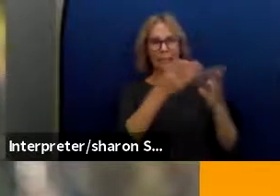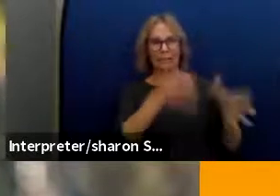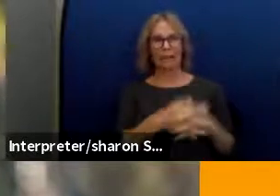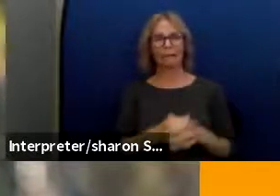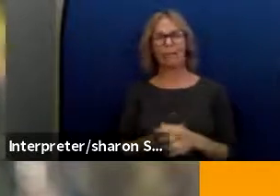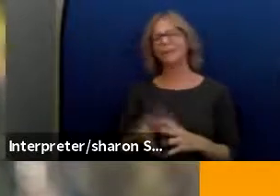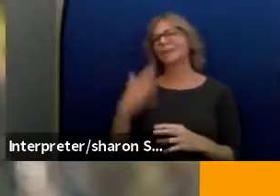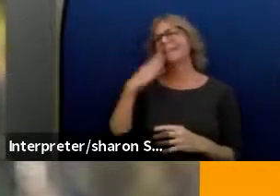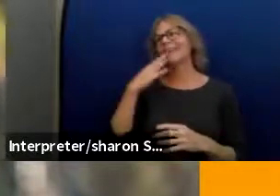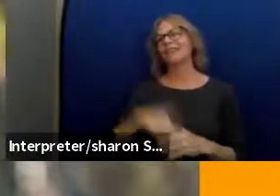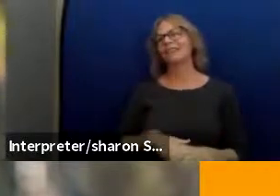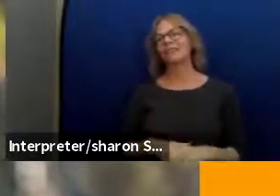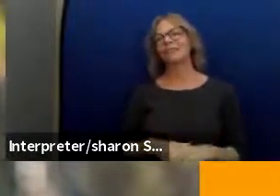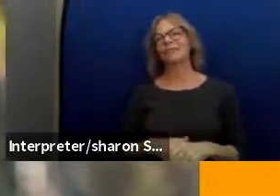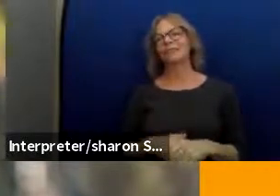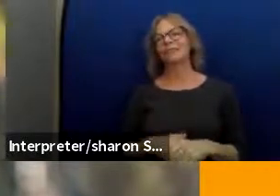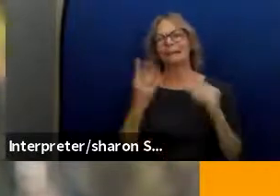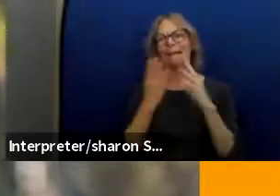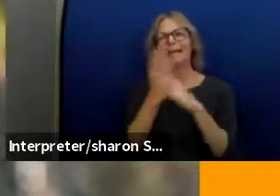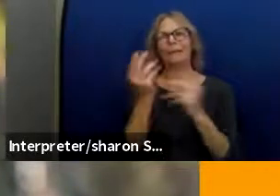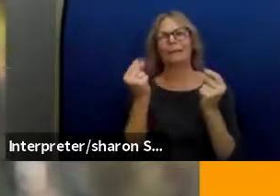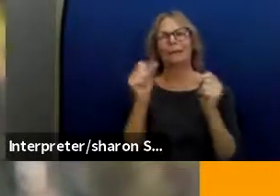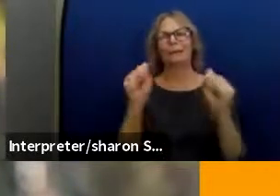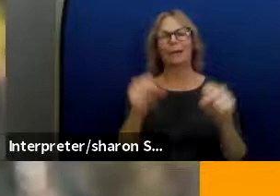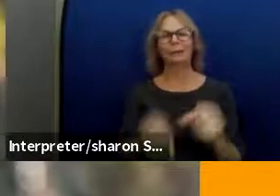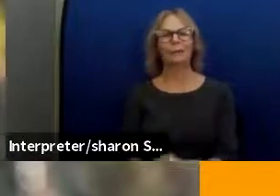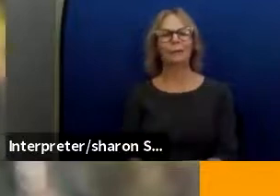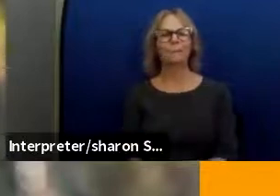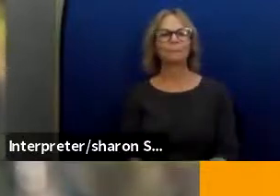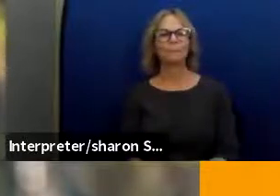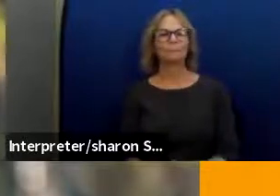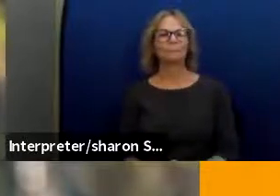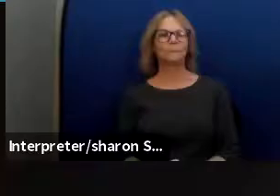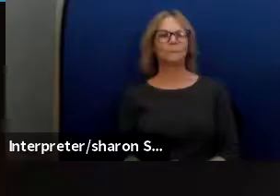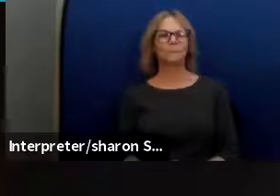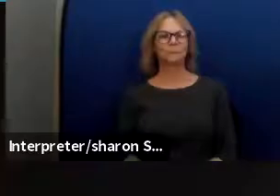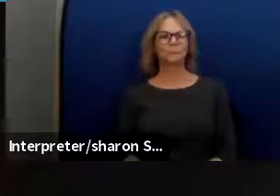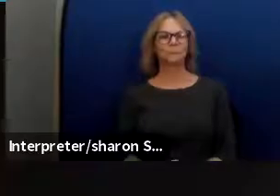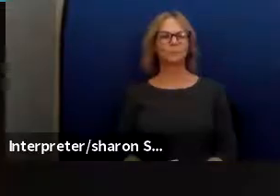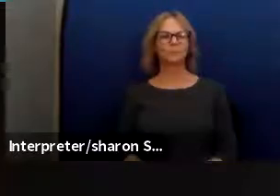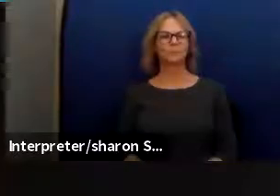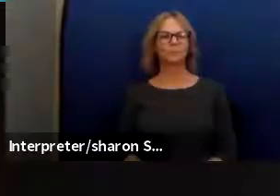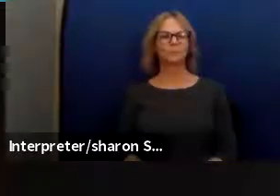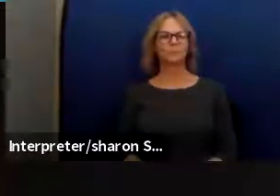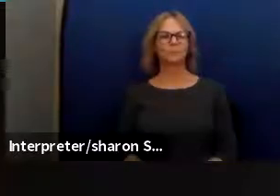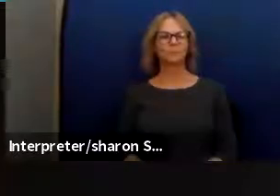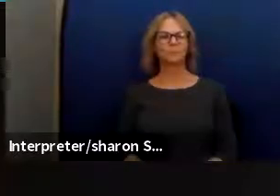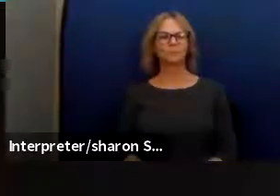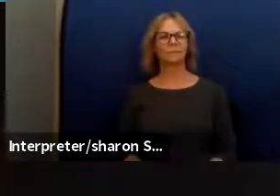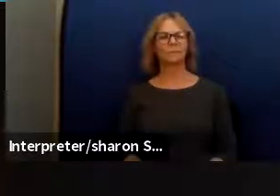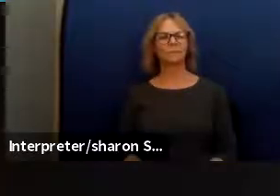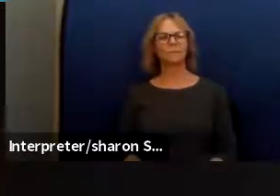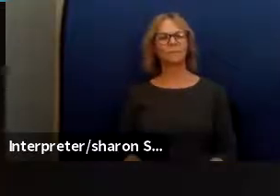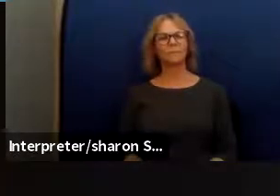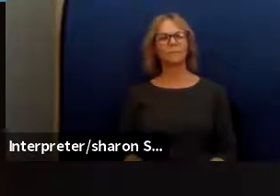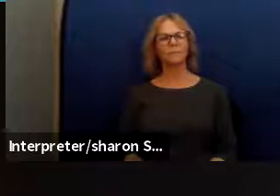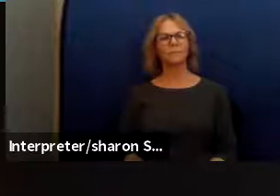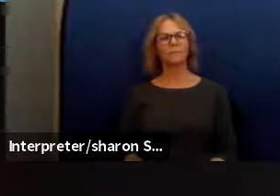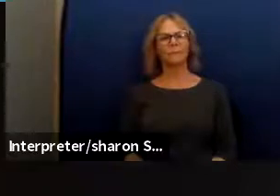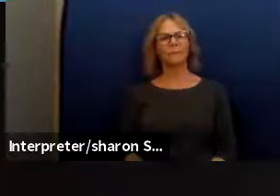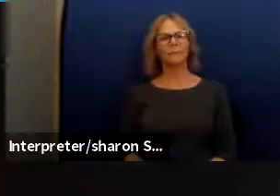Arien Reed he/him: Thank you, we try to get through this as quickly as possible. And so all of this is because part of poverty,